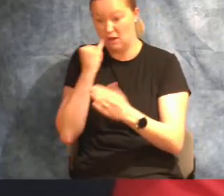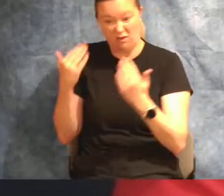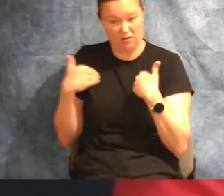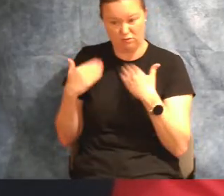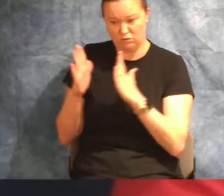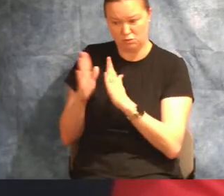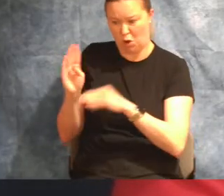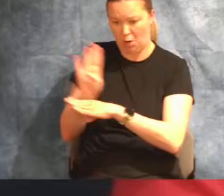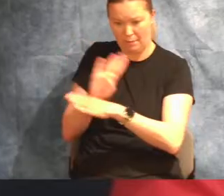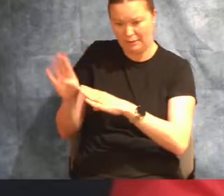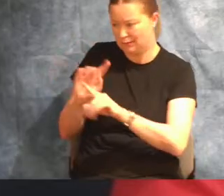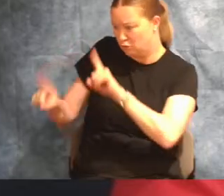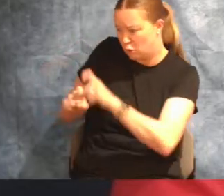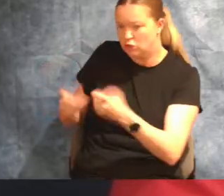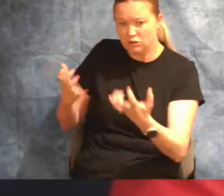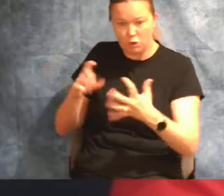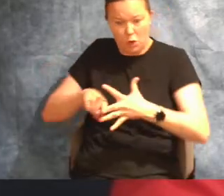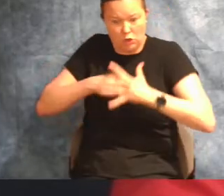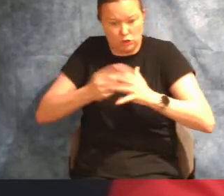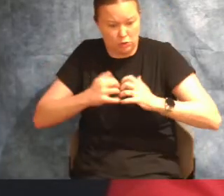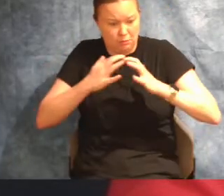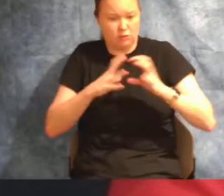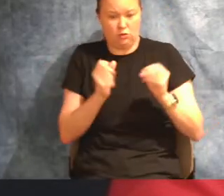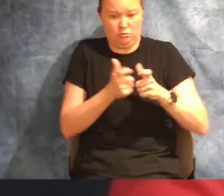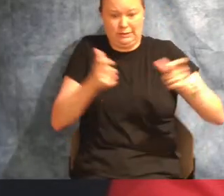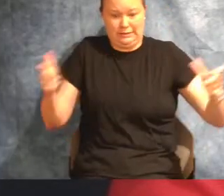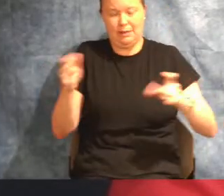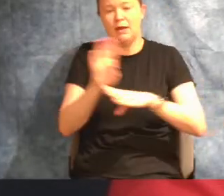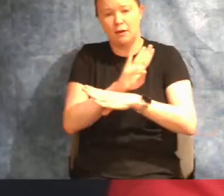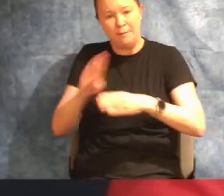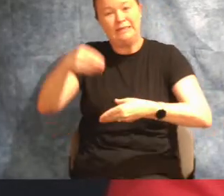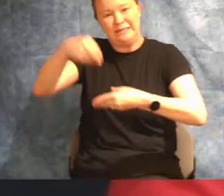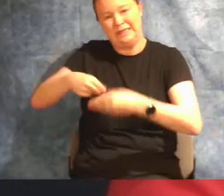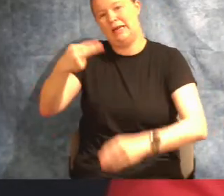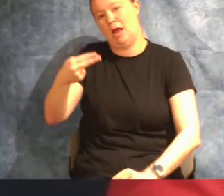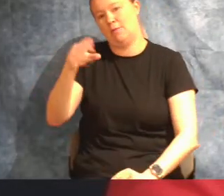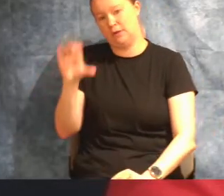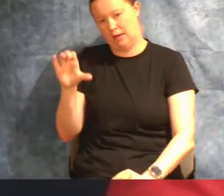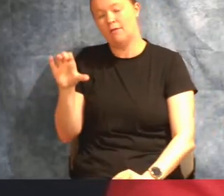you want to start a business, you're trying to expand your business in Hamilton County,